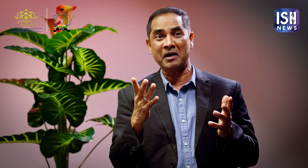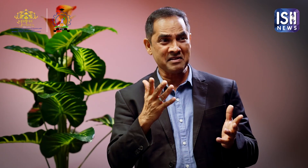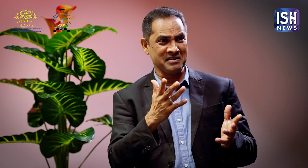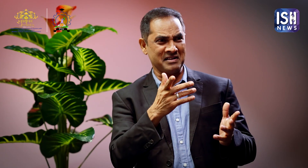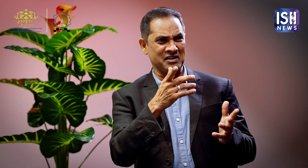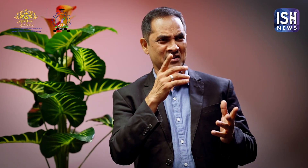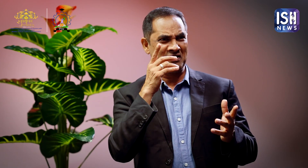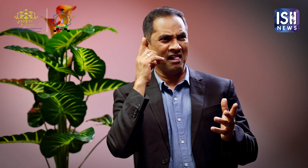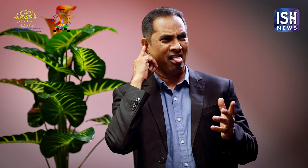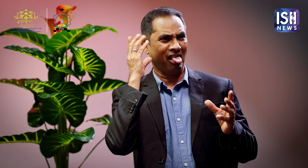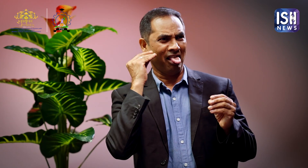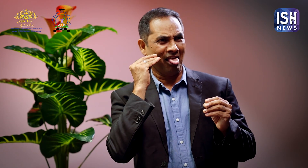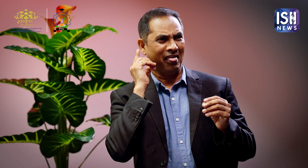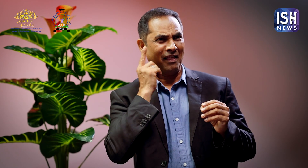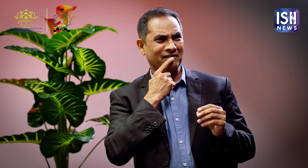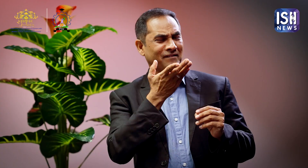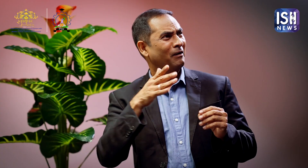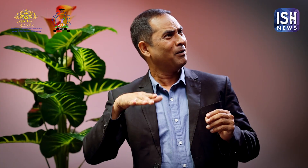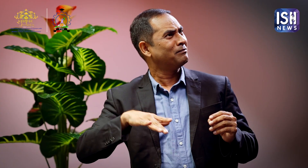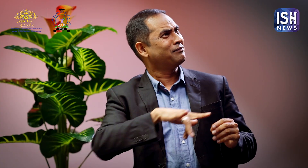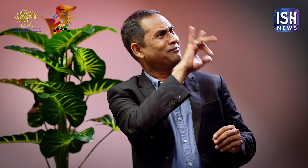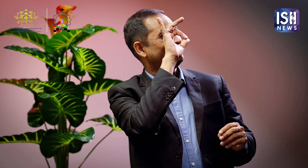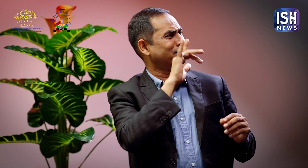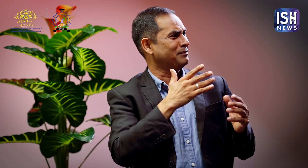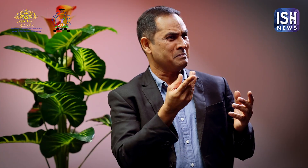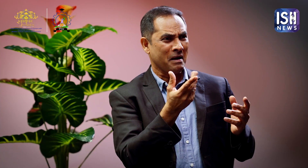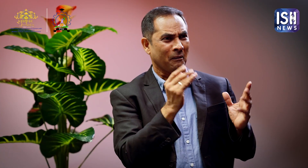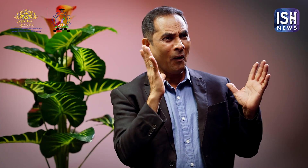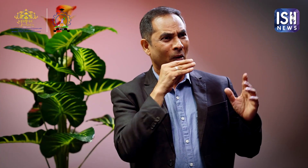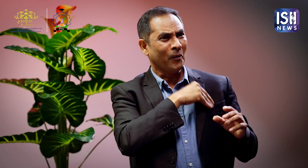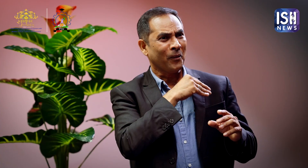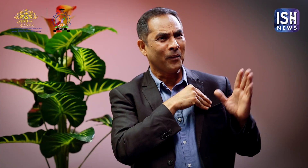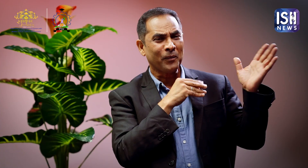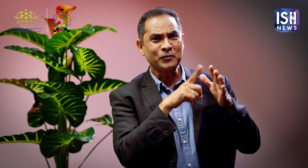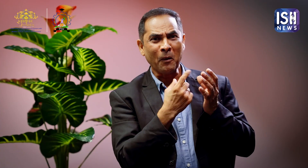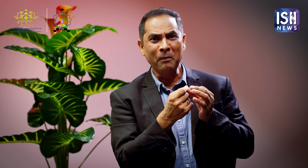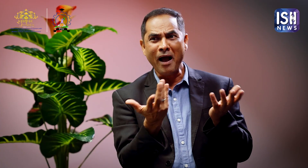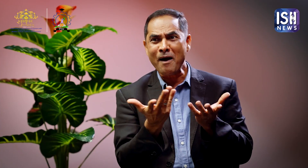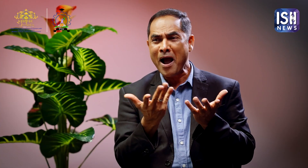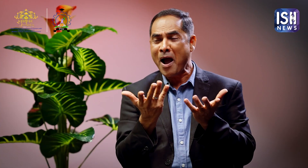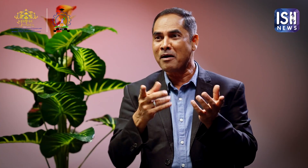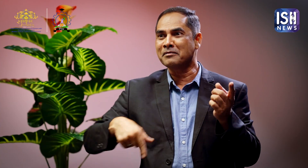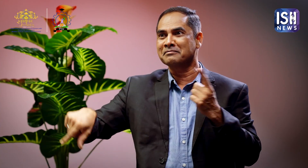For them, it was hard to believe that I, being Deaf, could travel internationally, have a job and achieve success.